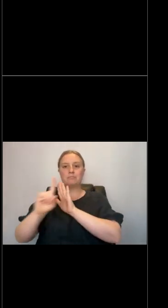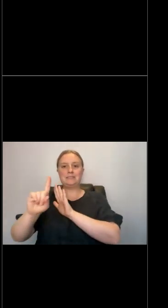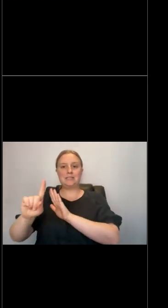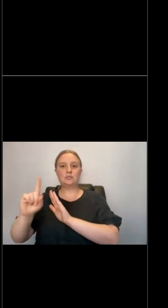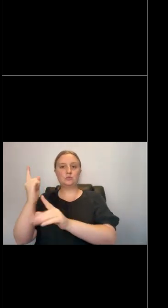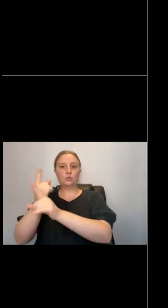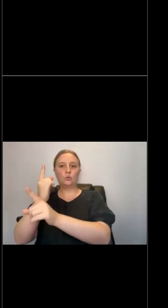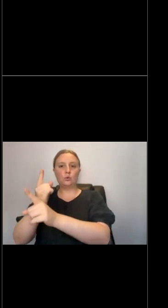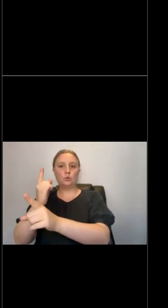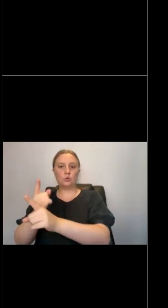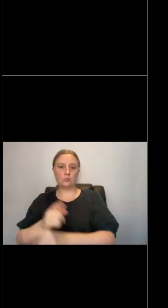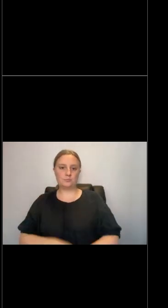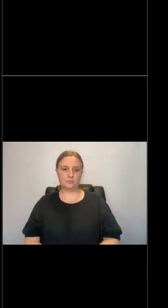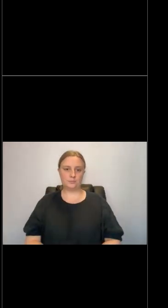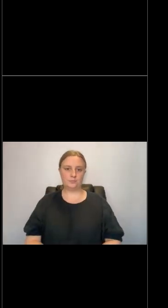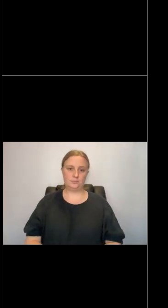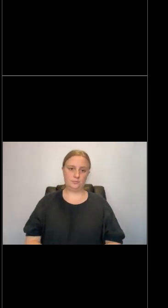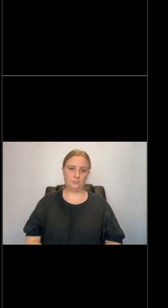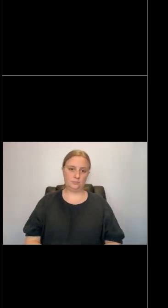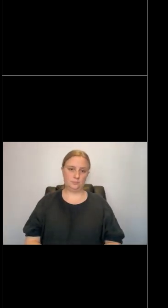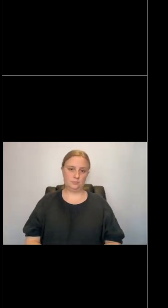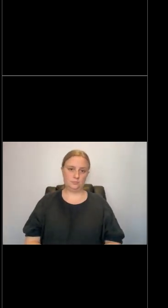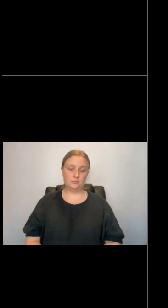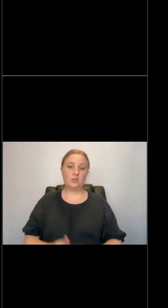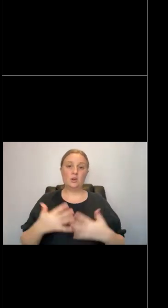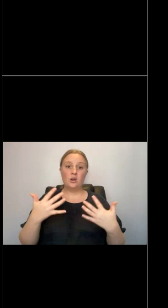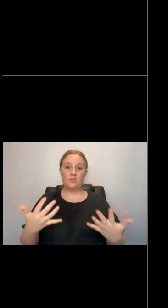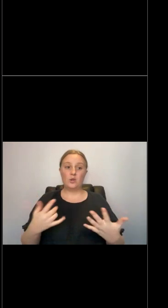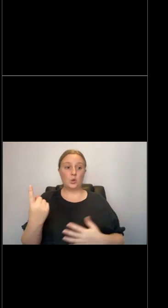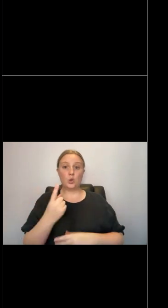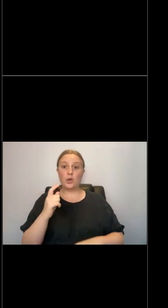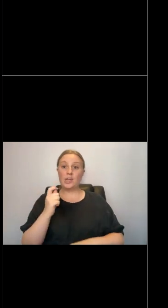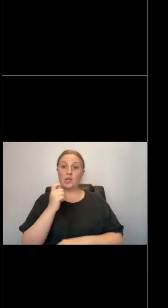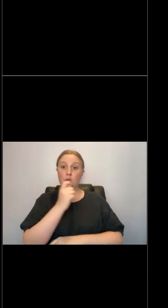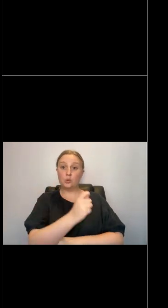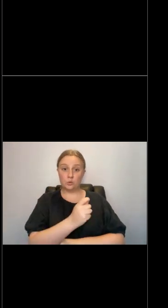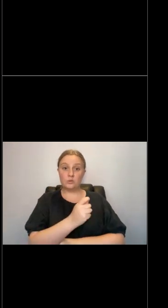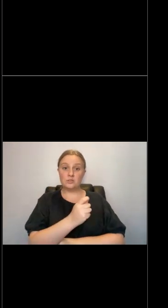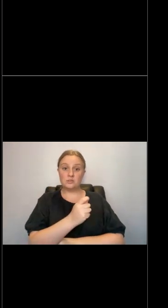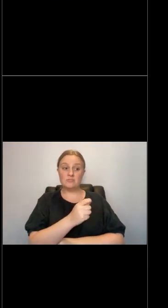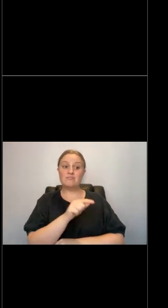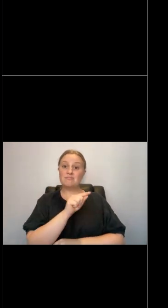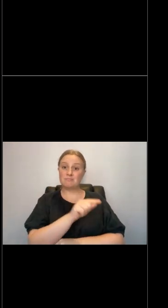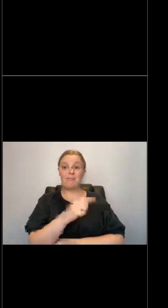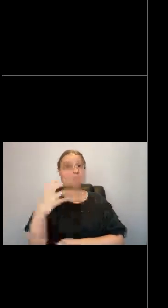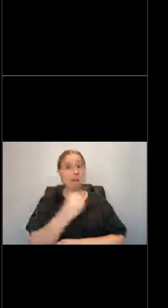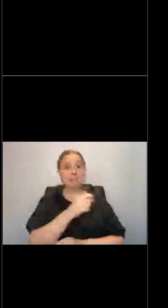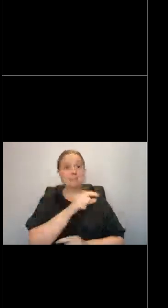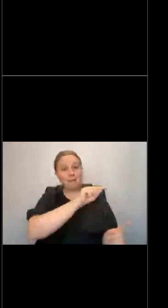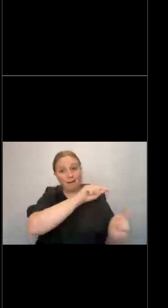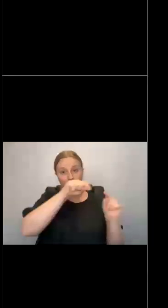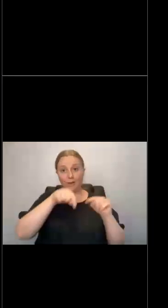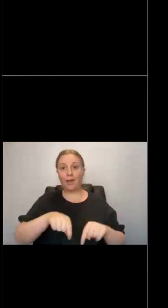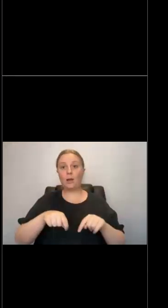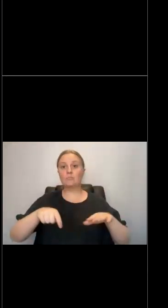Now, generally, the accused person must appear in person or by video link.